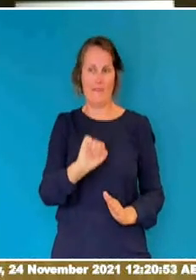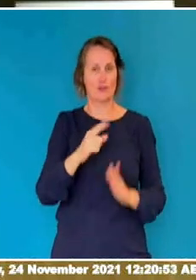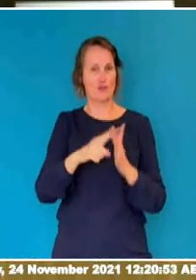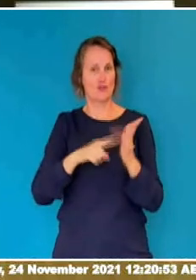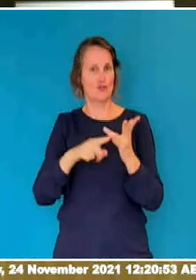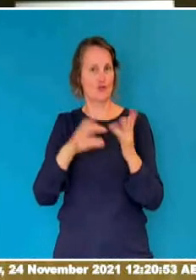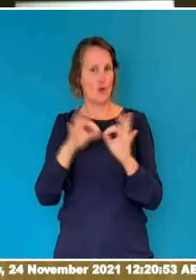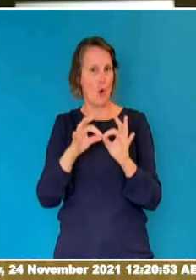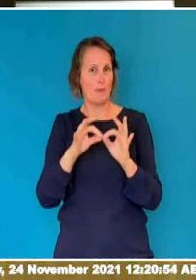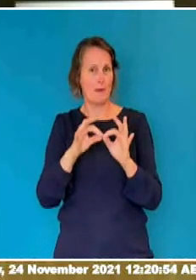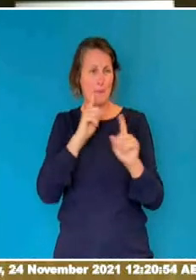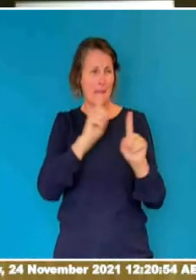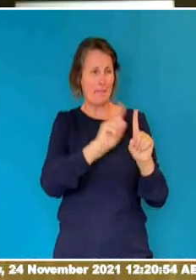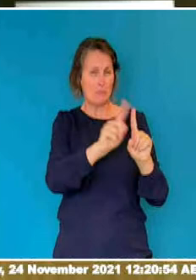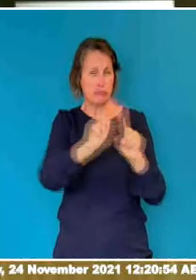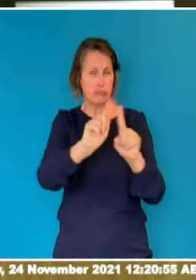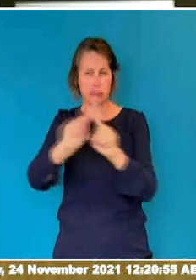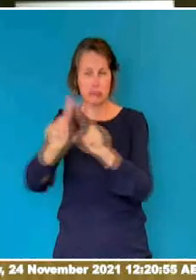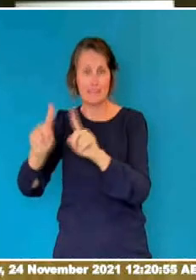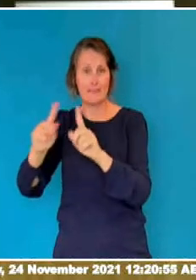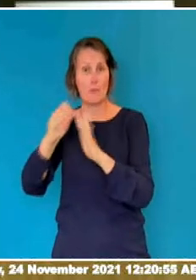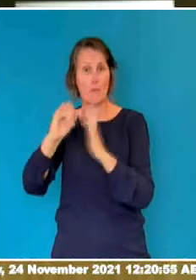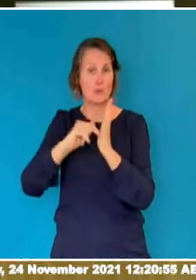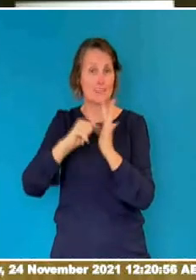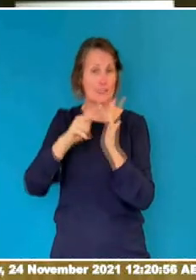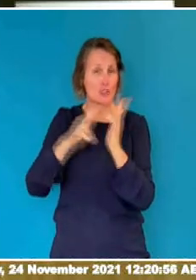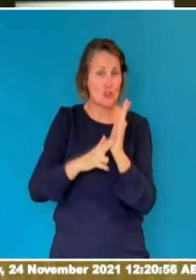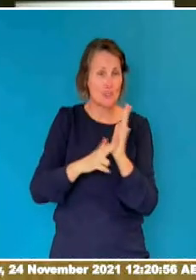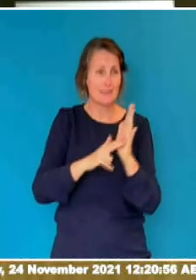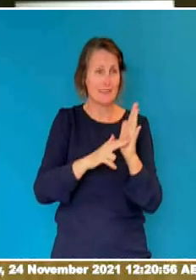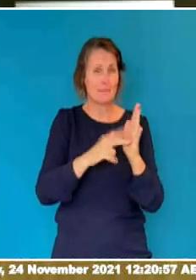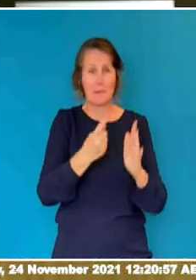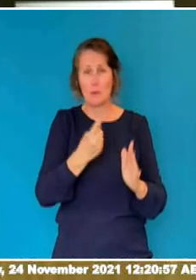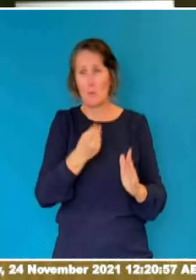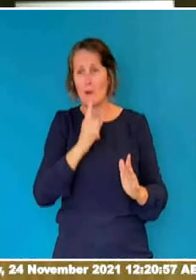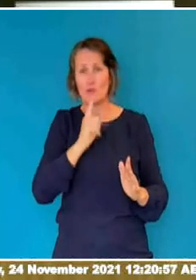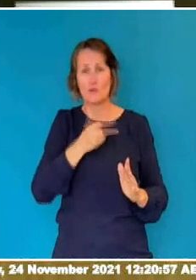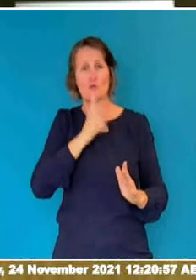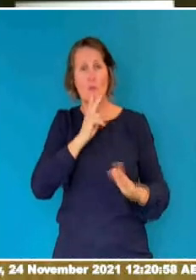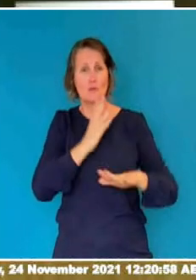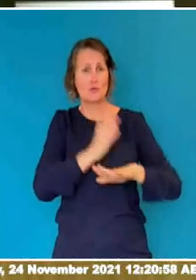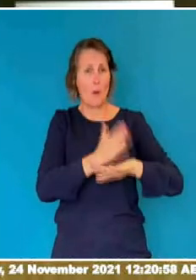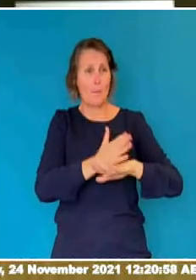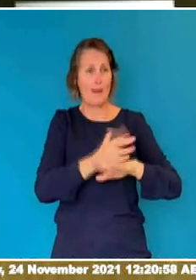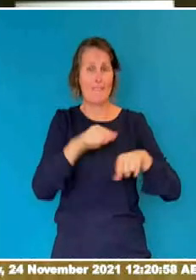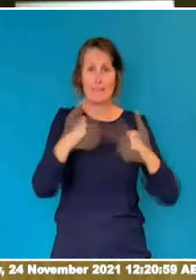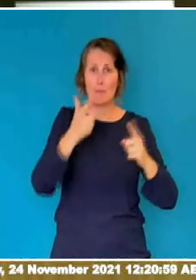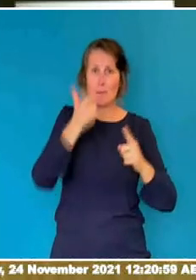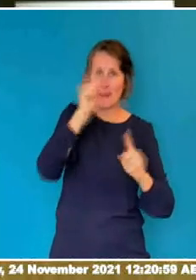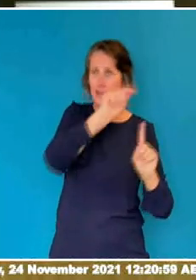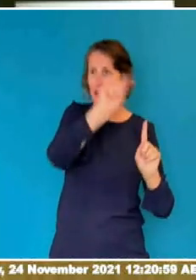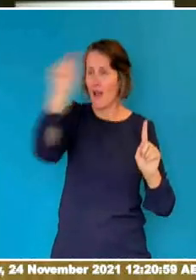hundreds of positions that we may be seeking to fill, reporting to different managers, but we have a selection process delegate.